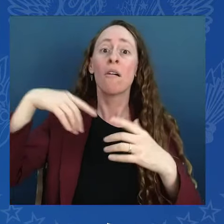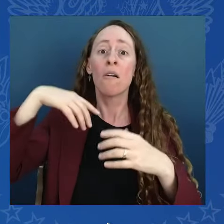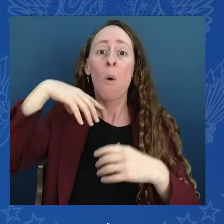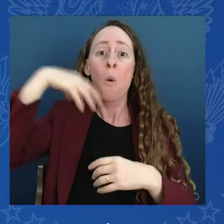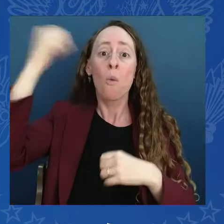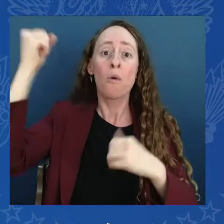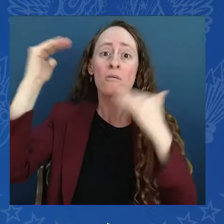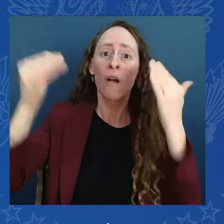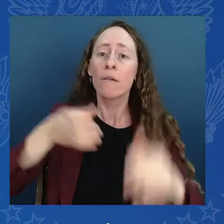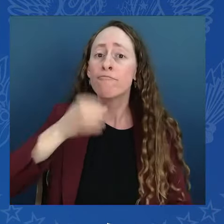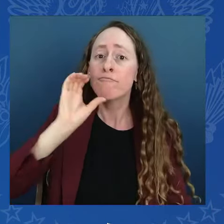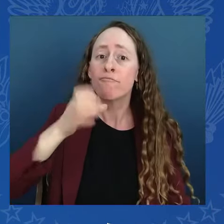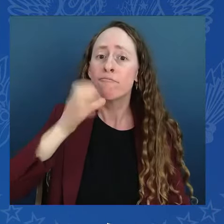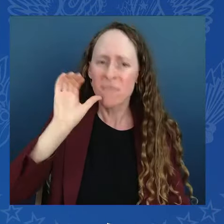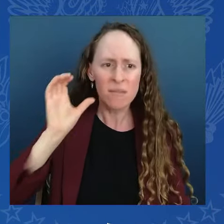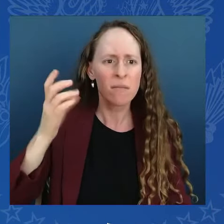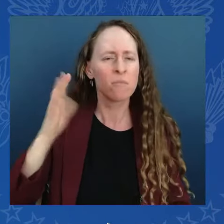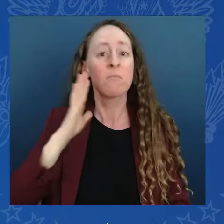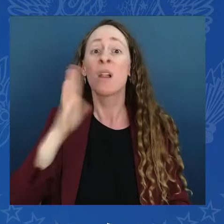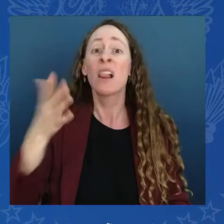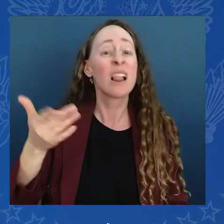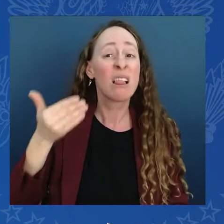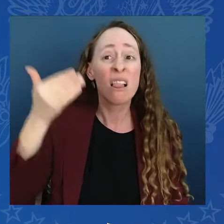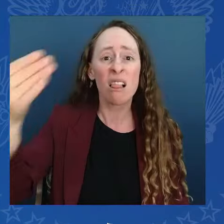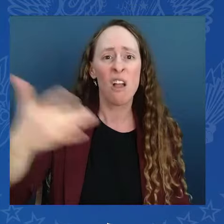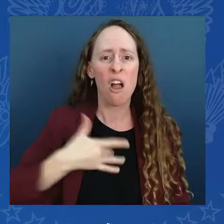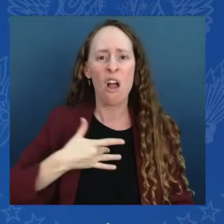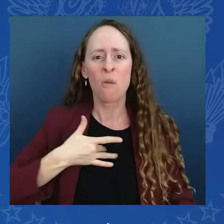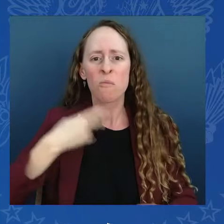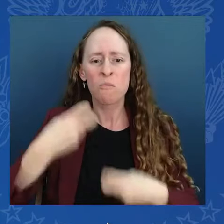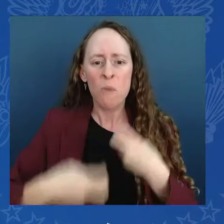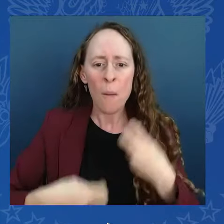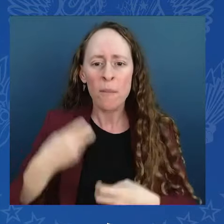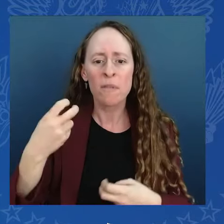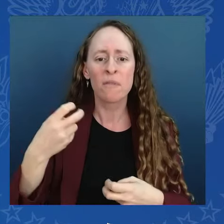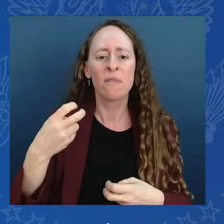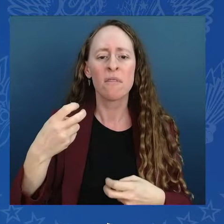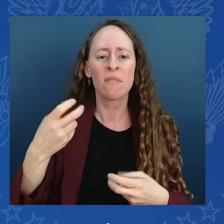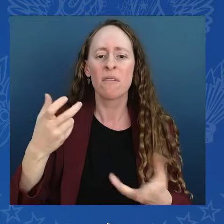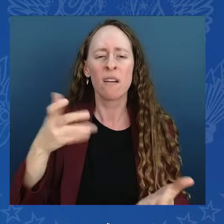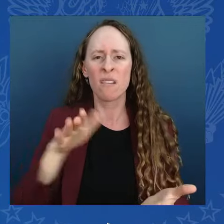It'll save lives, but it'll also saves the taxpayers billions of dollars over time.